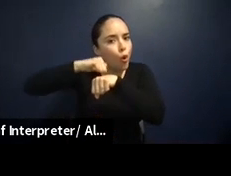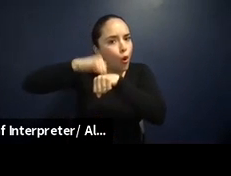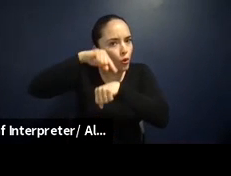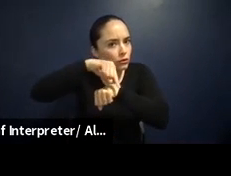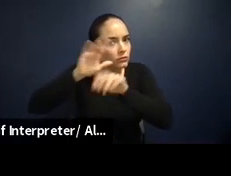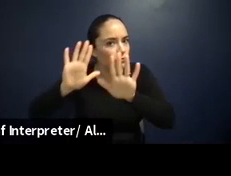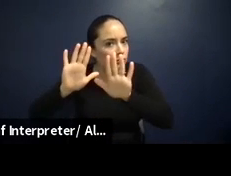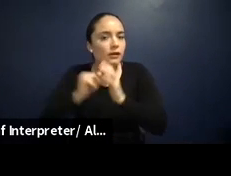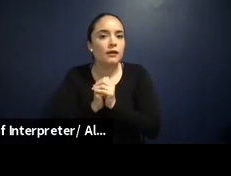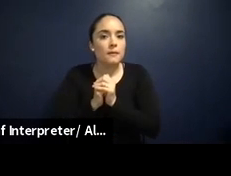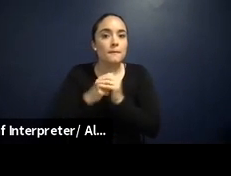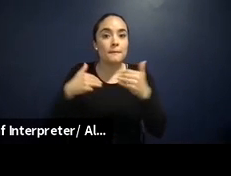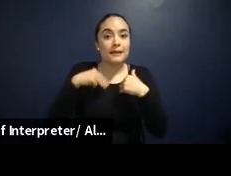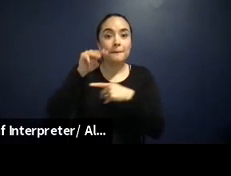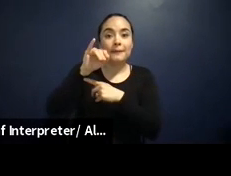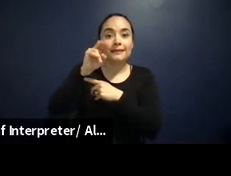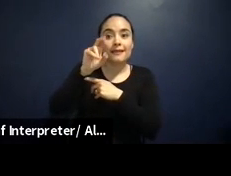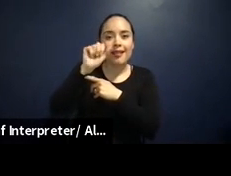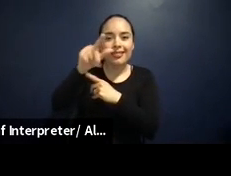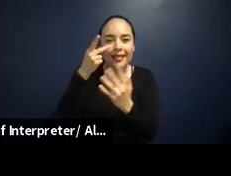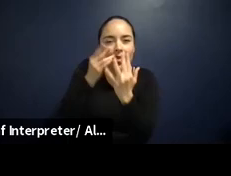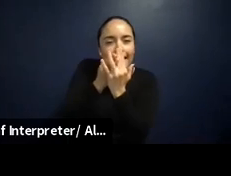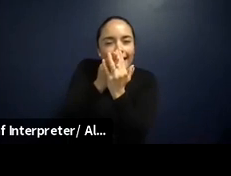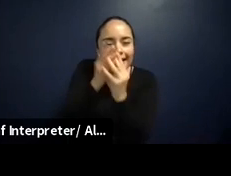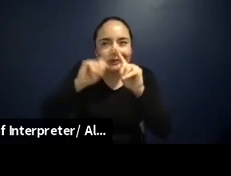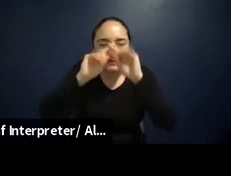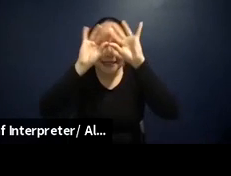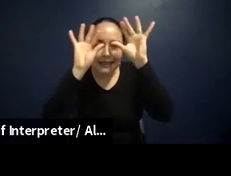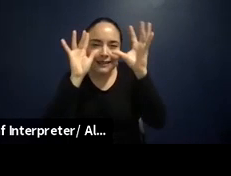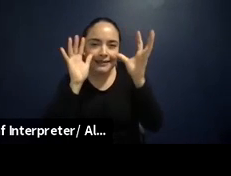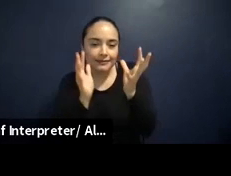which is that sort of brassy gold color, so I think you can see it a little bit in the